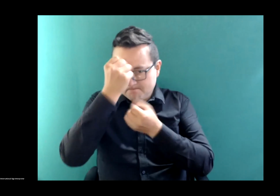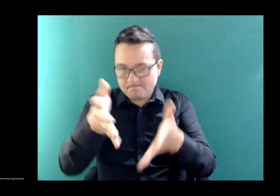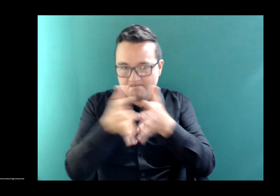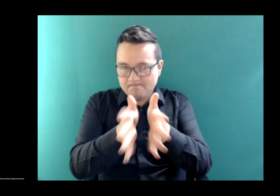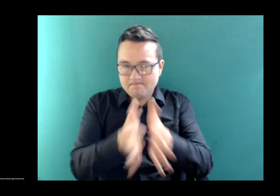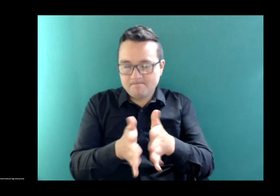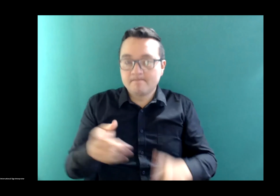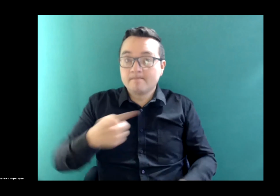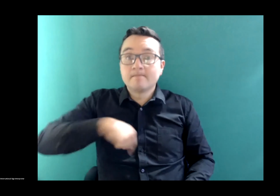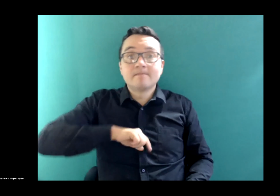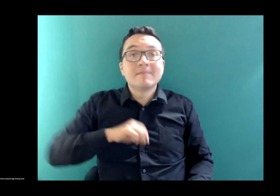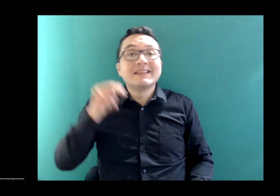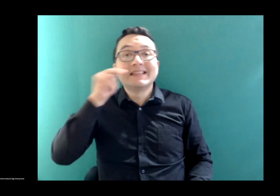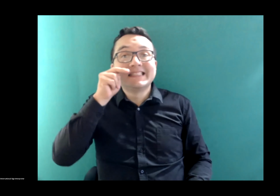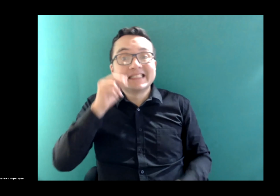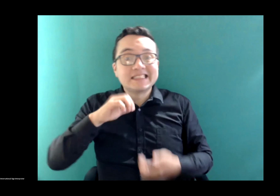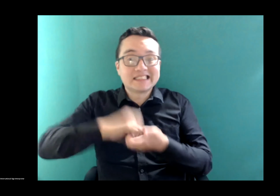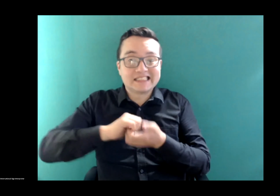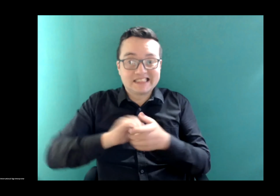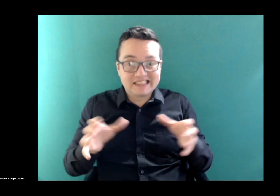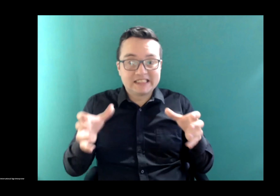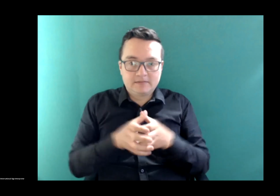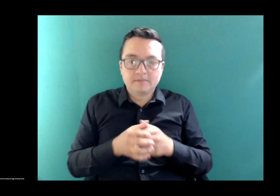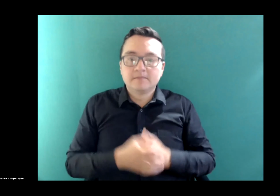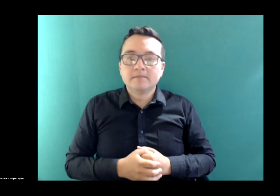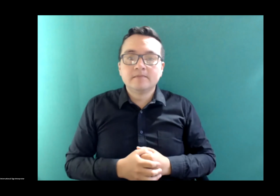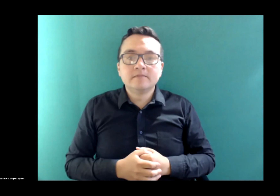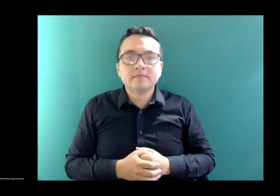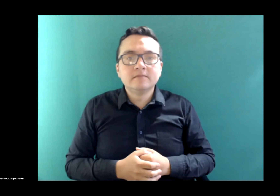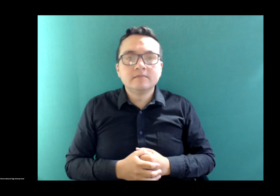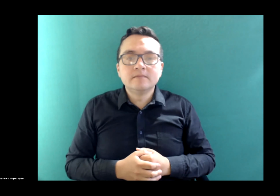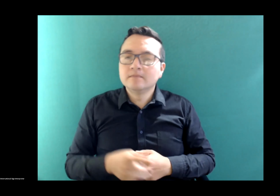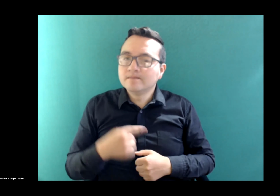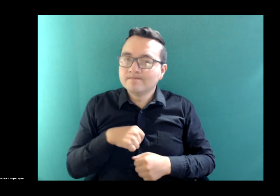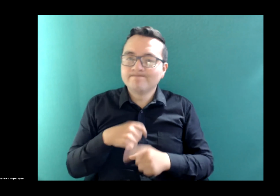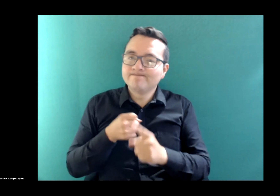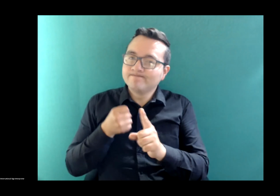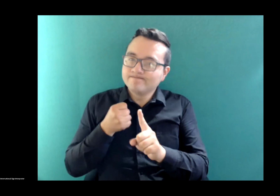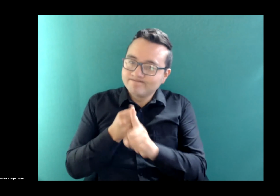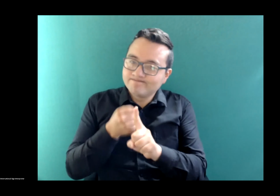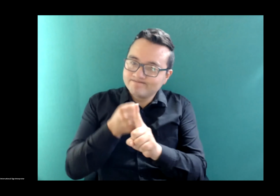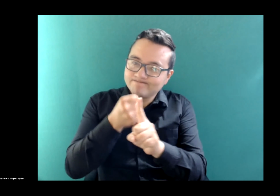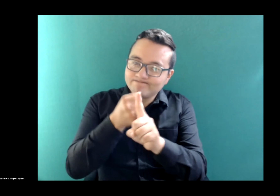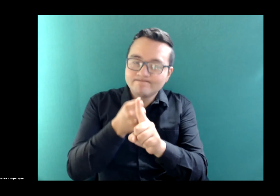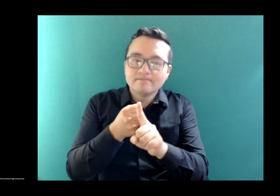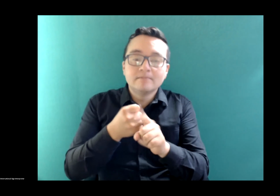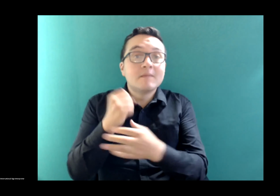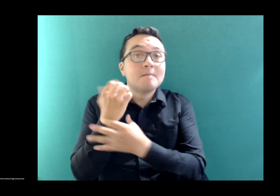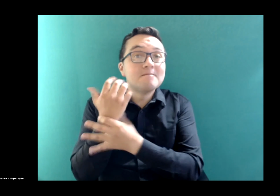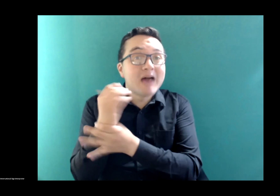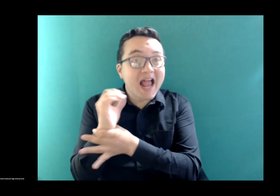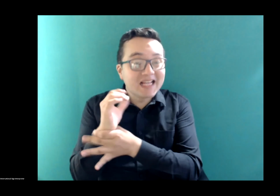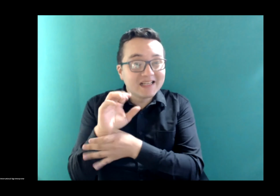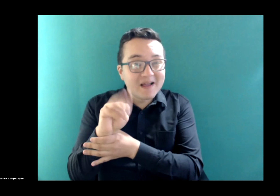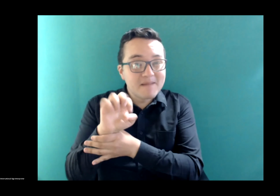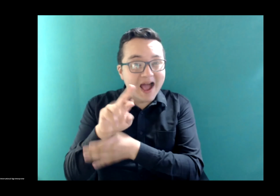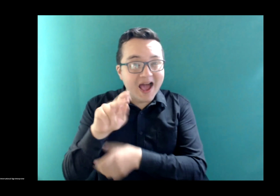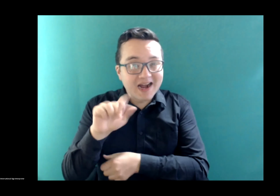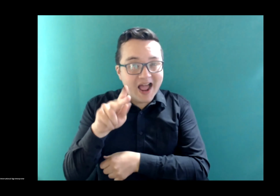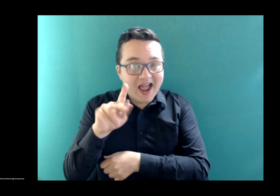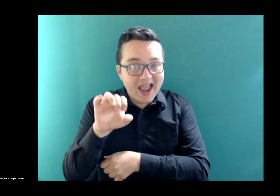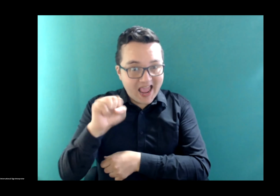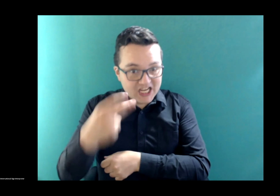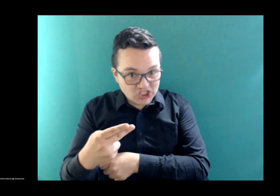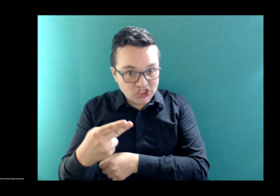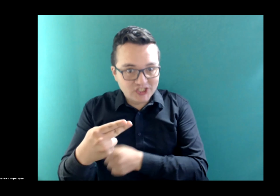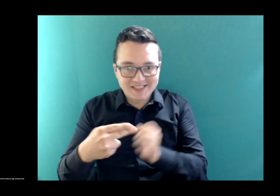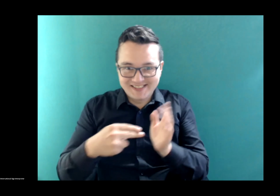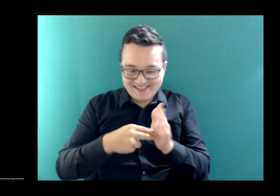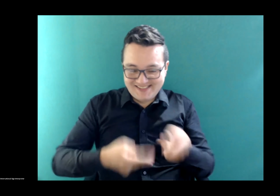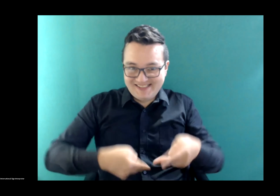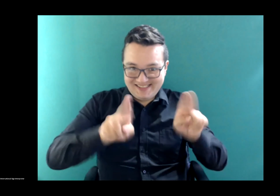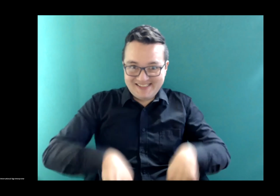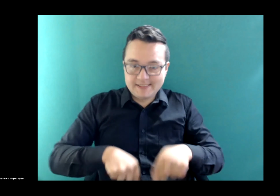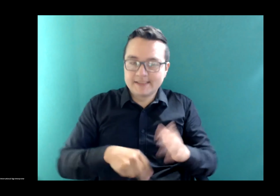Different commissions coming together to drive the process.